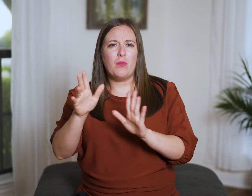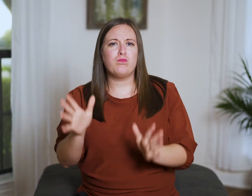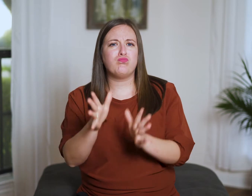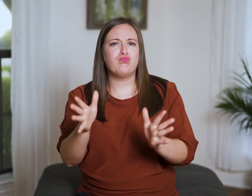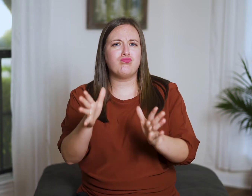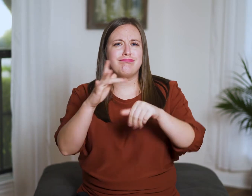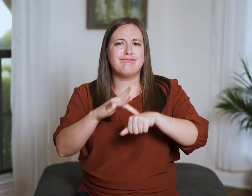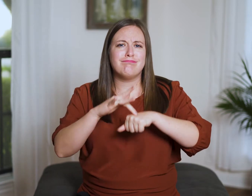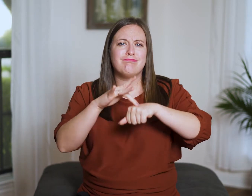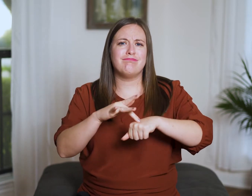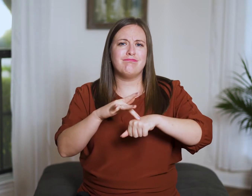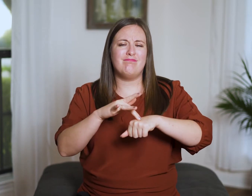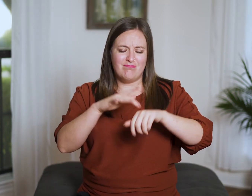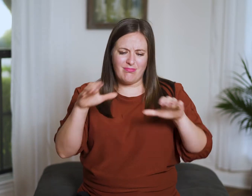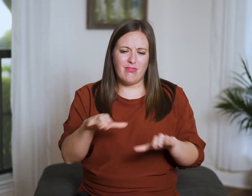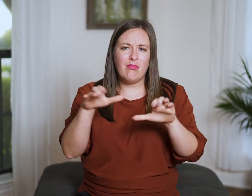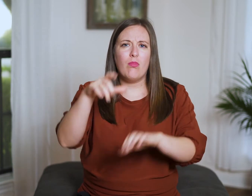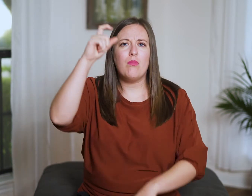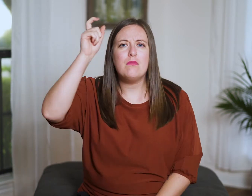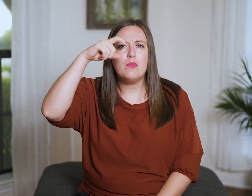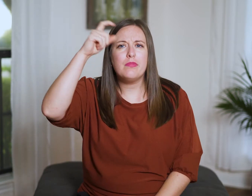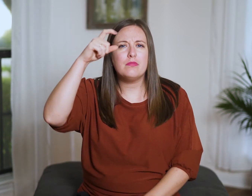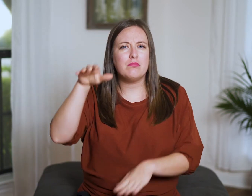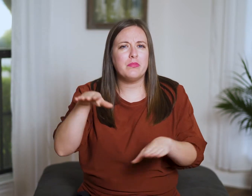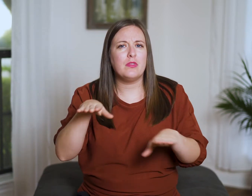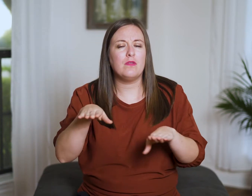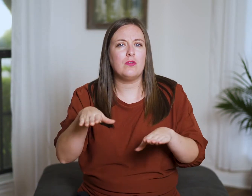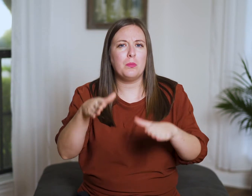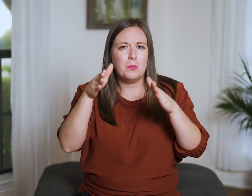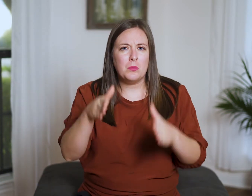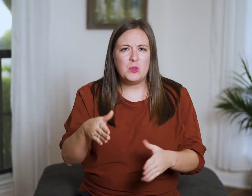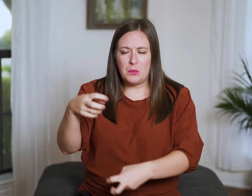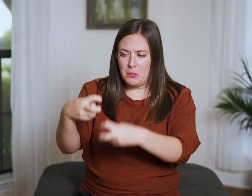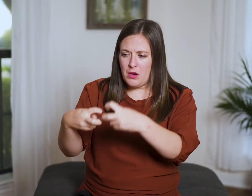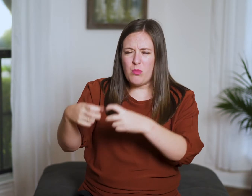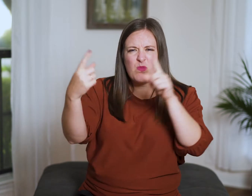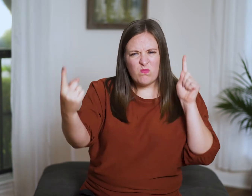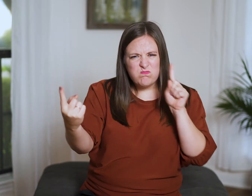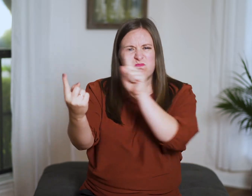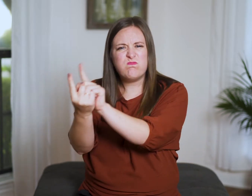it encourages us in wise behavior to talk about your problems